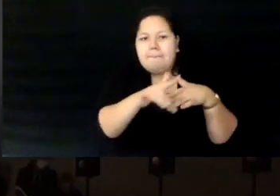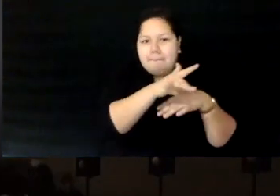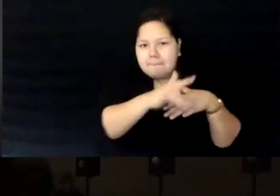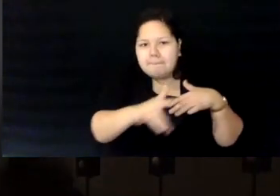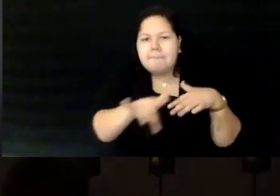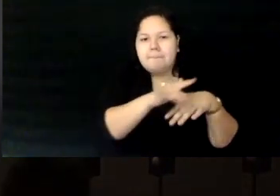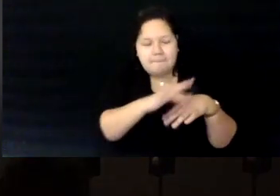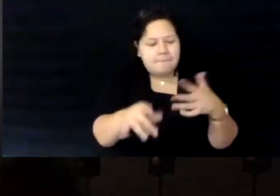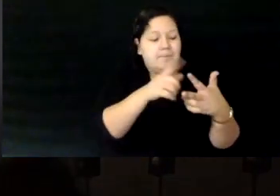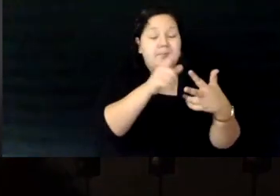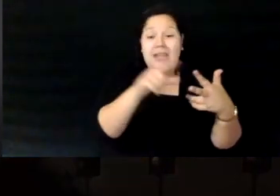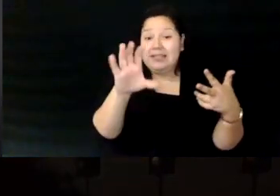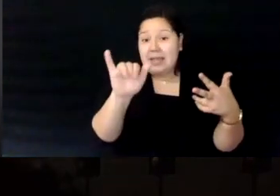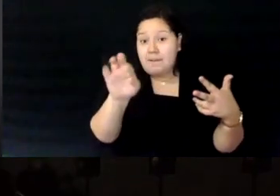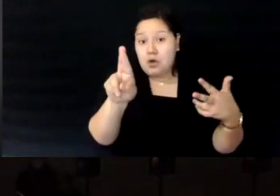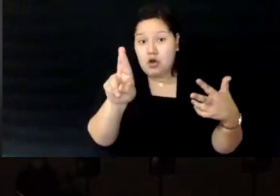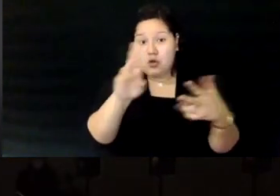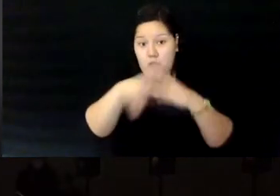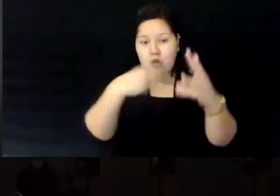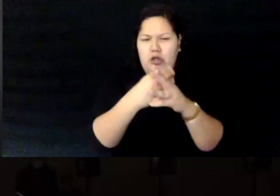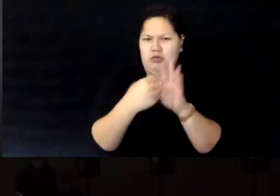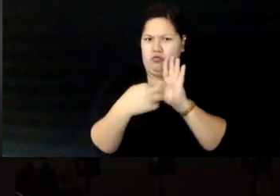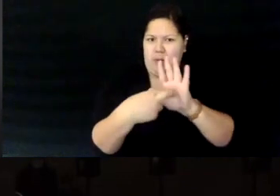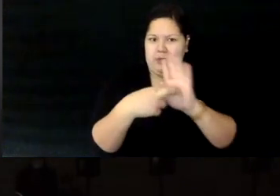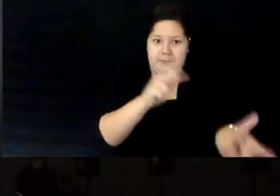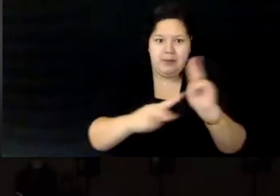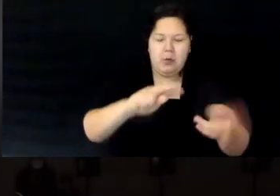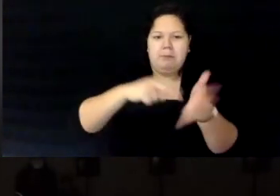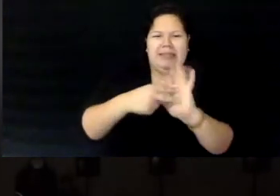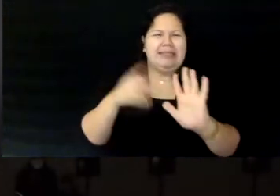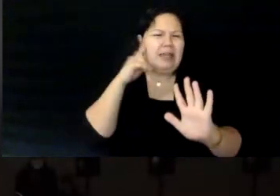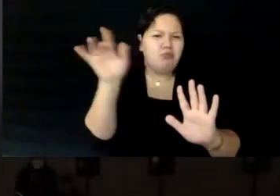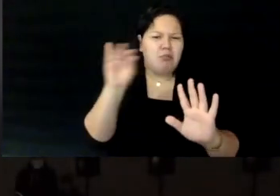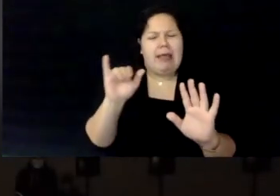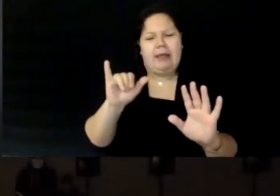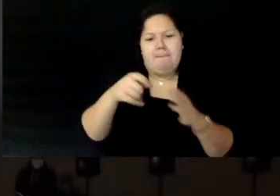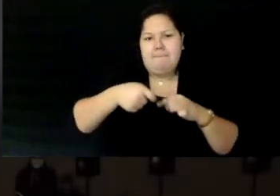is more, it represents the people, so you'll hear more pluck sounds. And then in this UNION world,